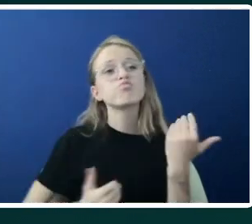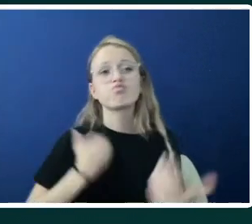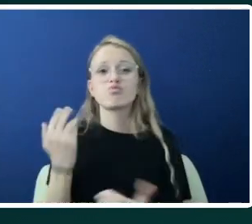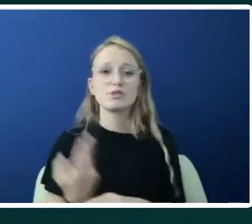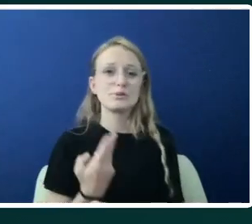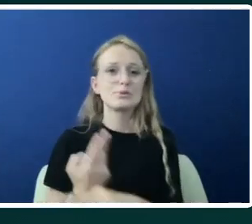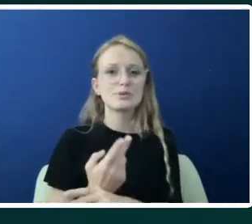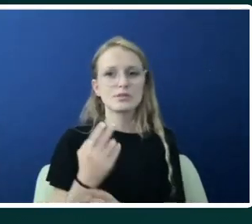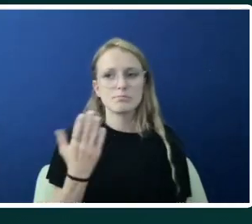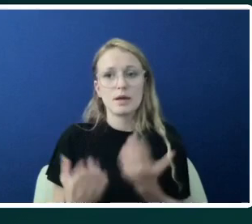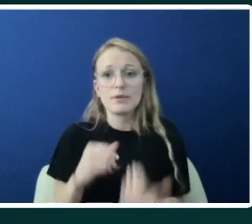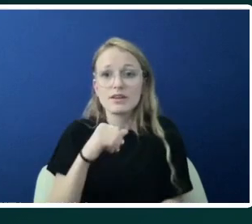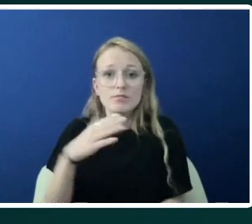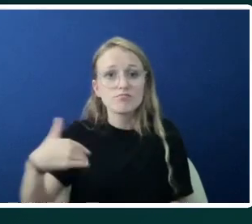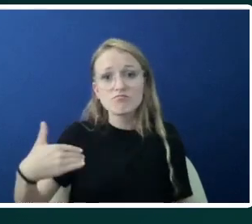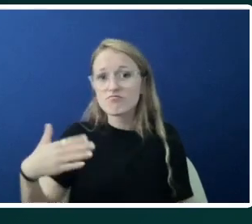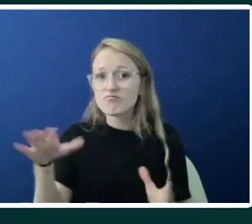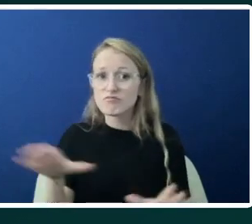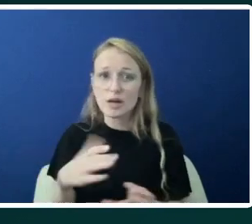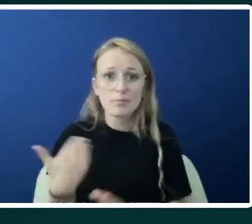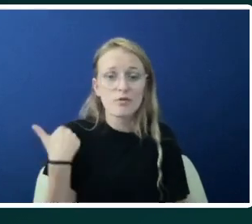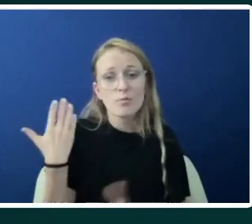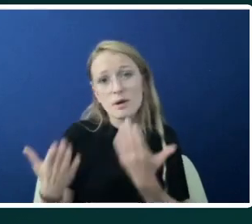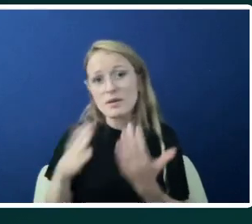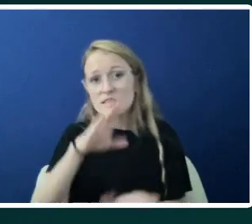that opportunity to be able to, you know, teach the kids specifically, "Okay. You're